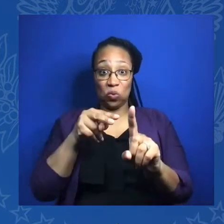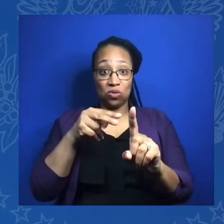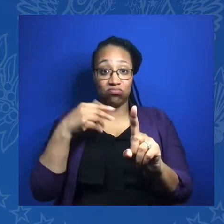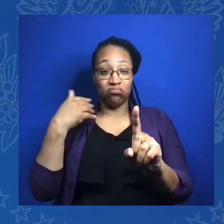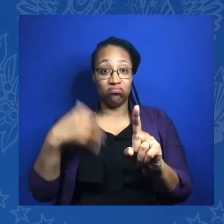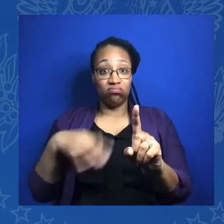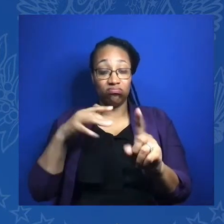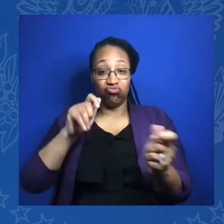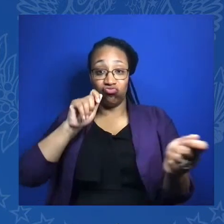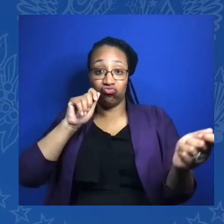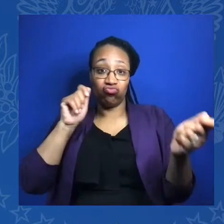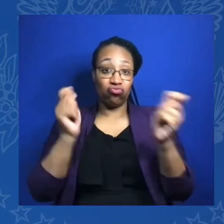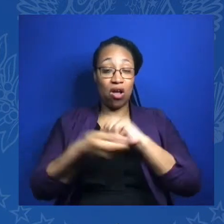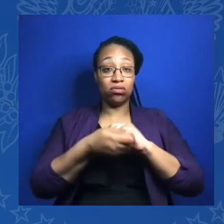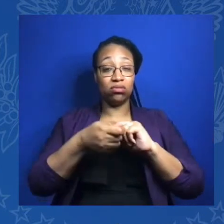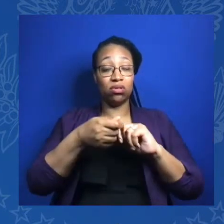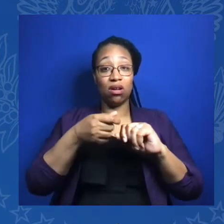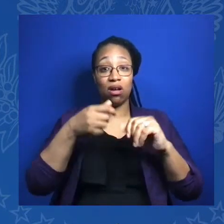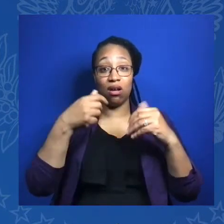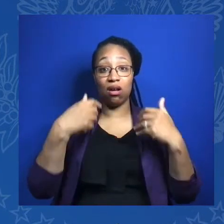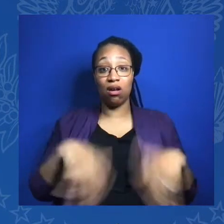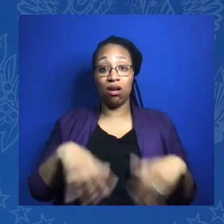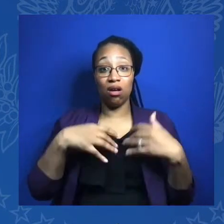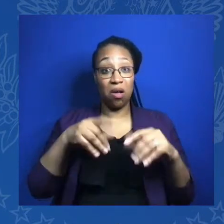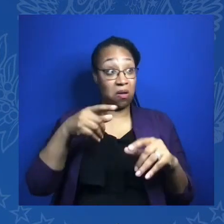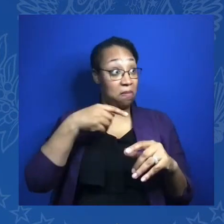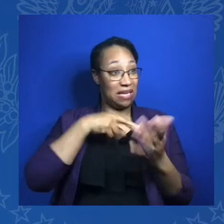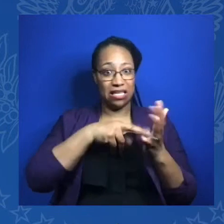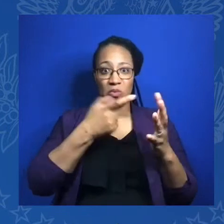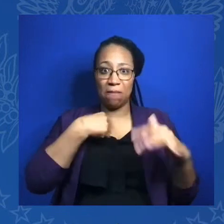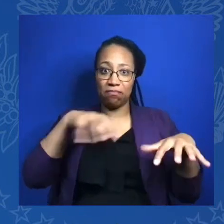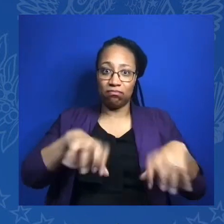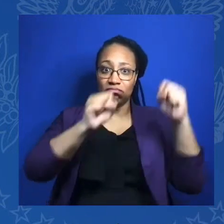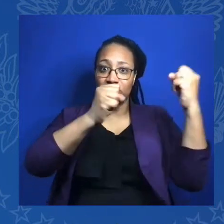That's what someone we still miss so much,